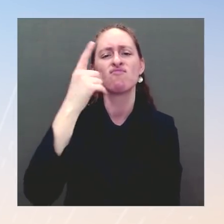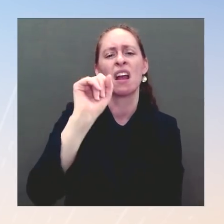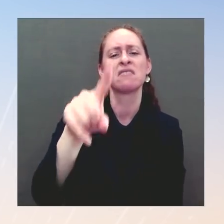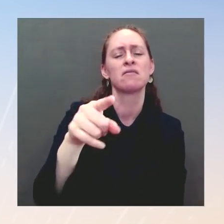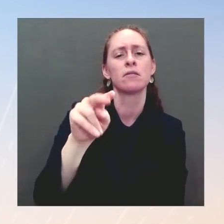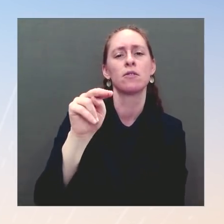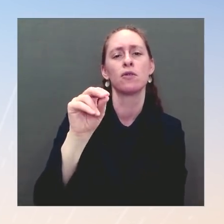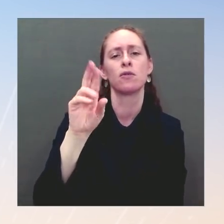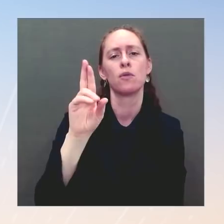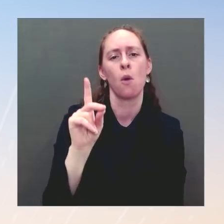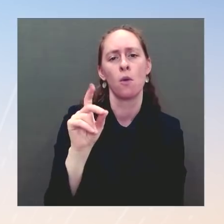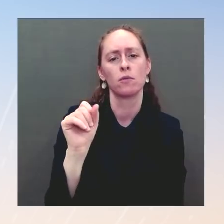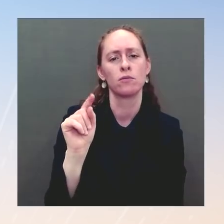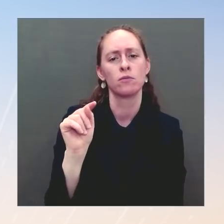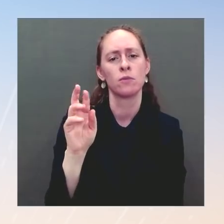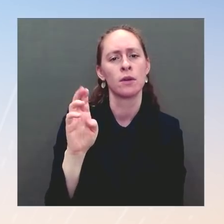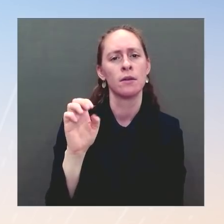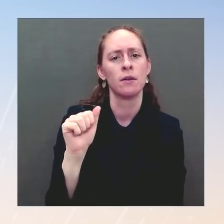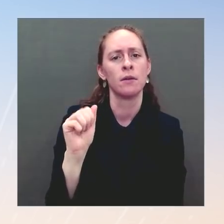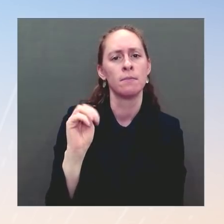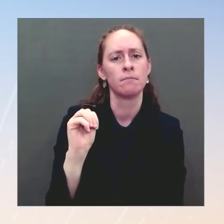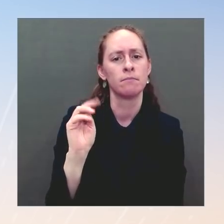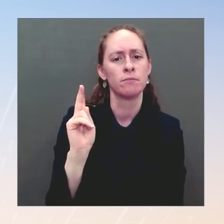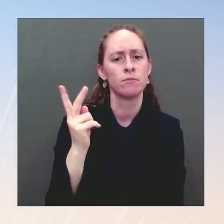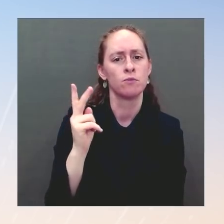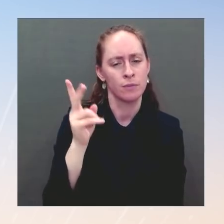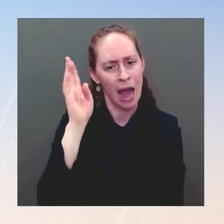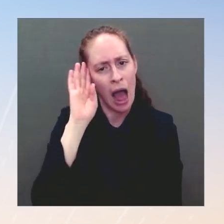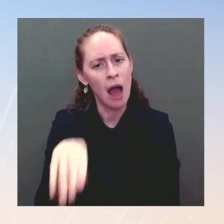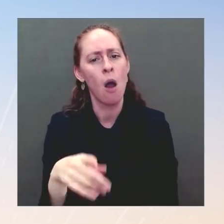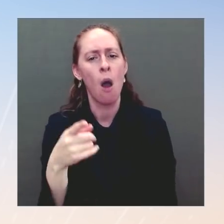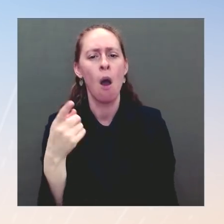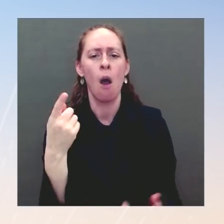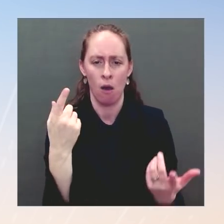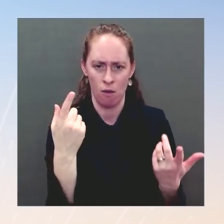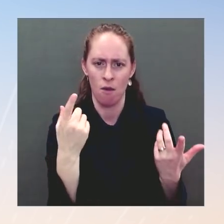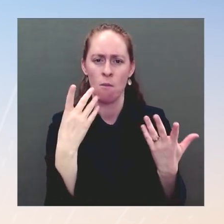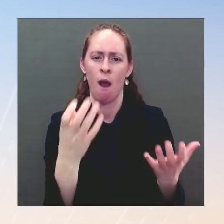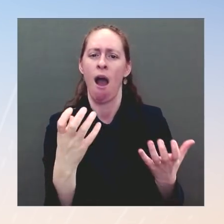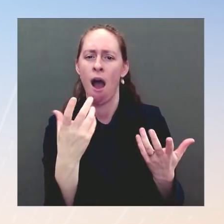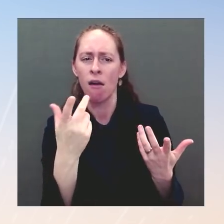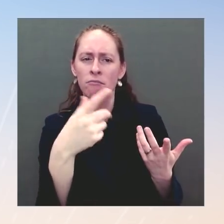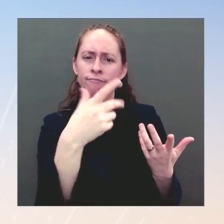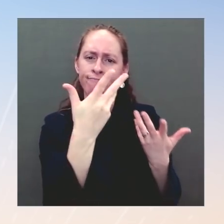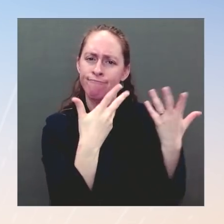to do this in a coordinated way with the Germans and, obviously, they made their action yesterday.